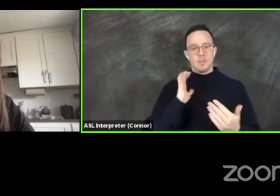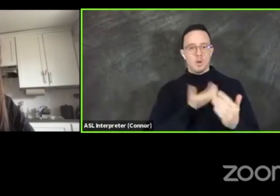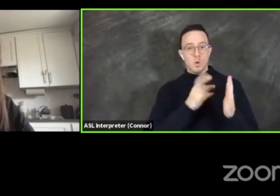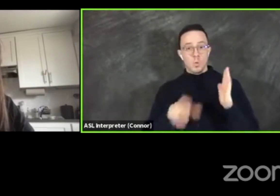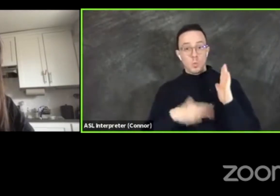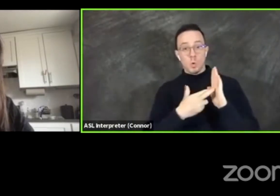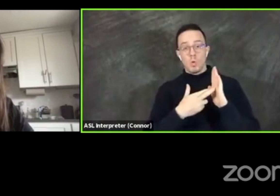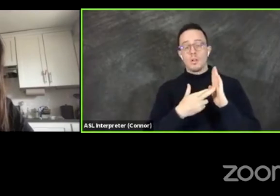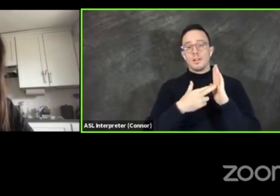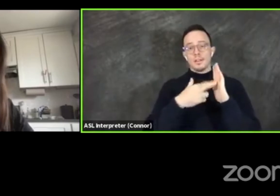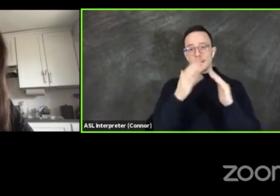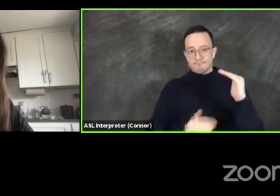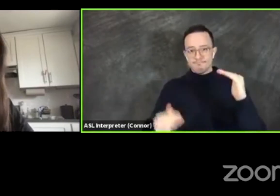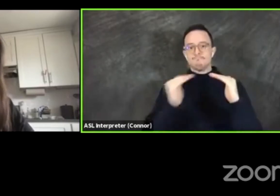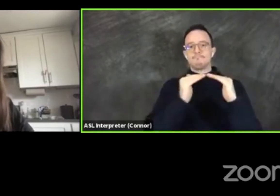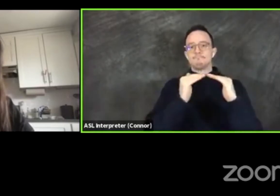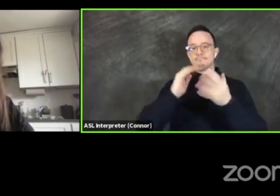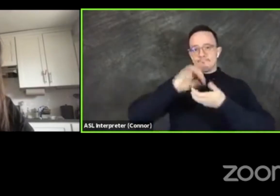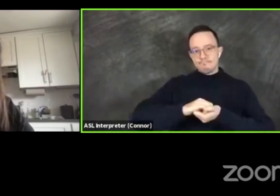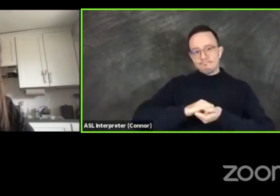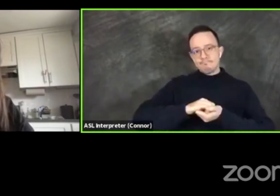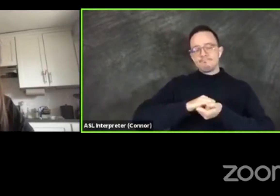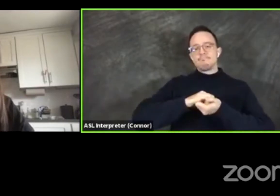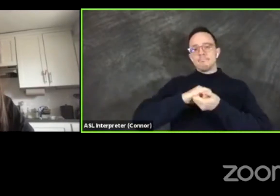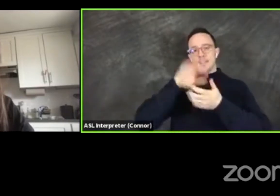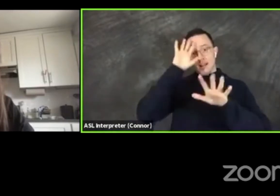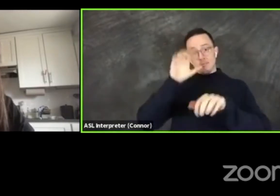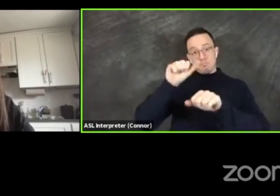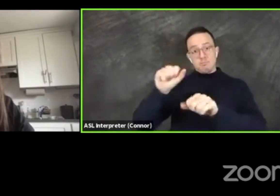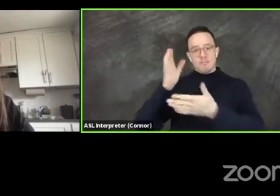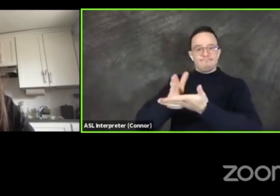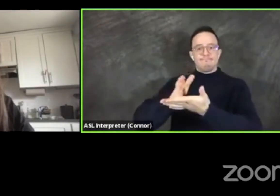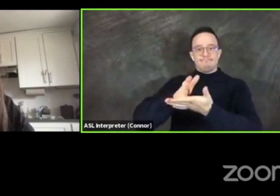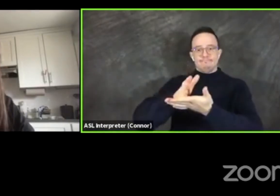AND ALLYSHIP. WE RECOGNIZE THAT AS AN ORGANIZATION BASED IN NYC,